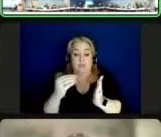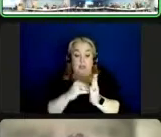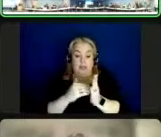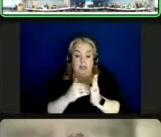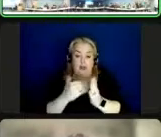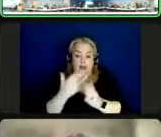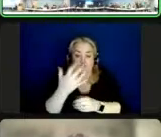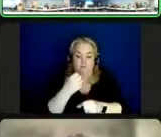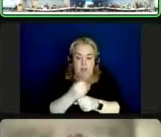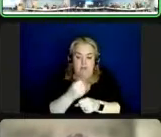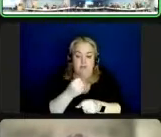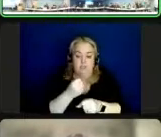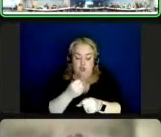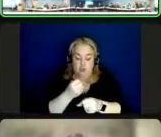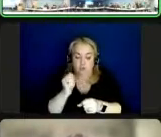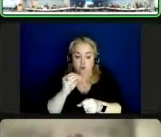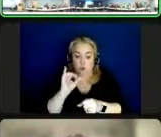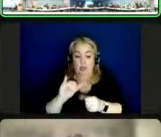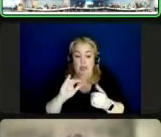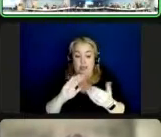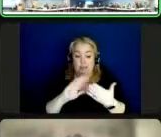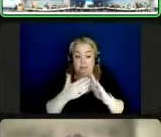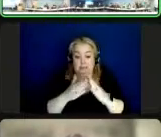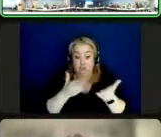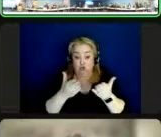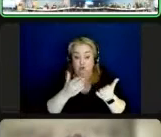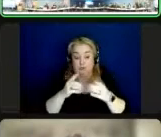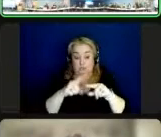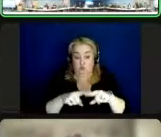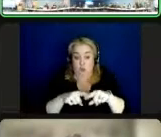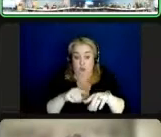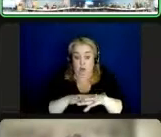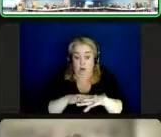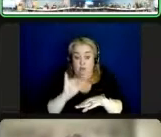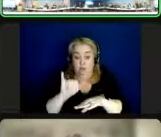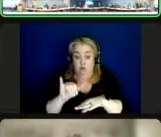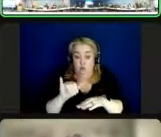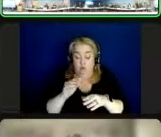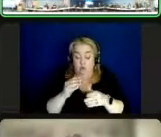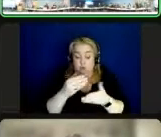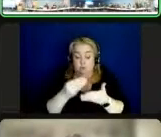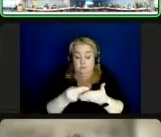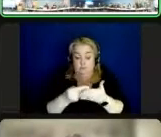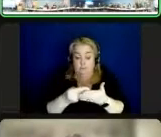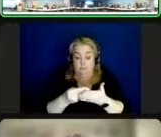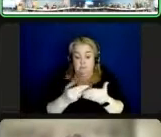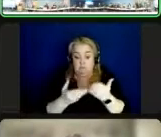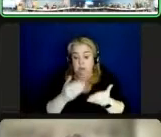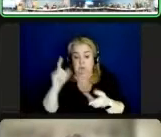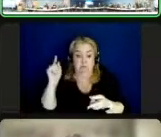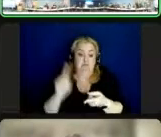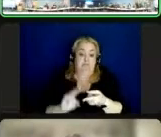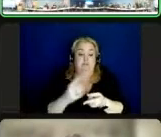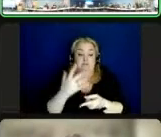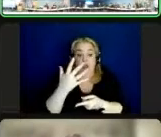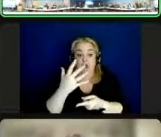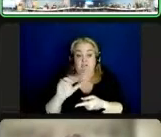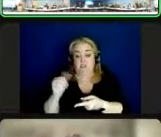OR OPERATIONS REQUIRES THAT VOTERS RENEW THIS LEVY EVERY